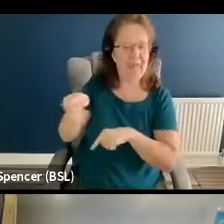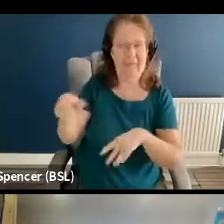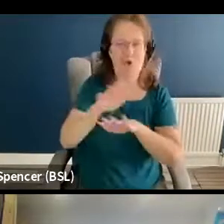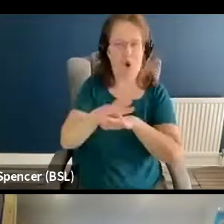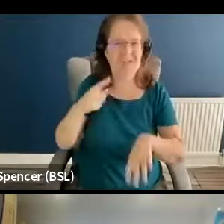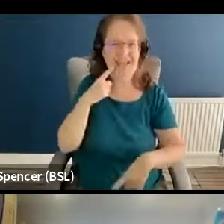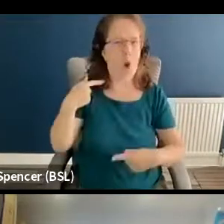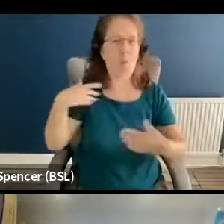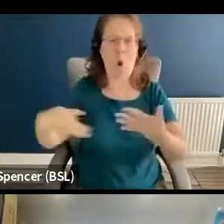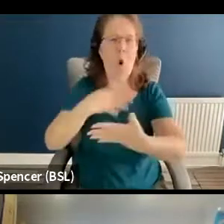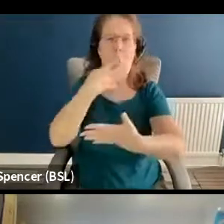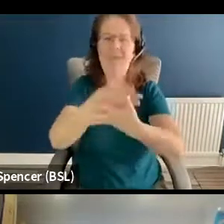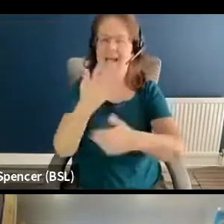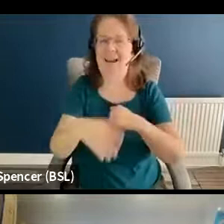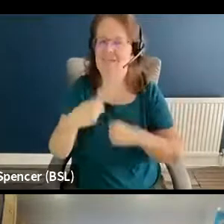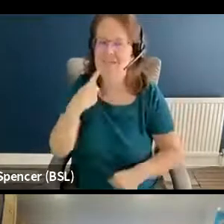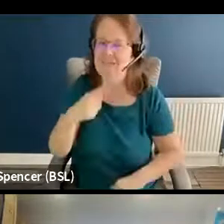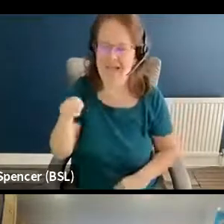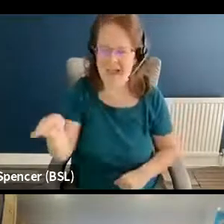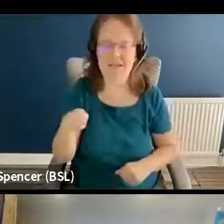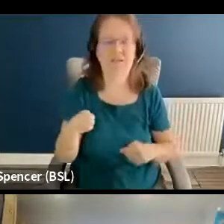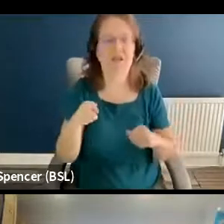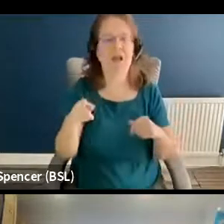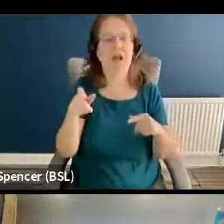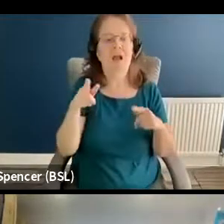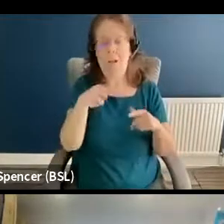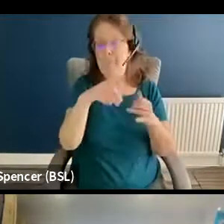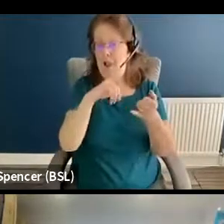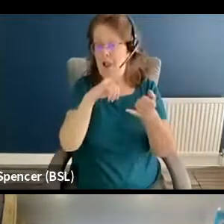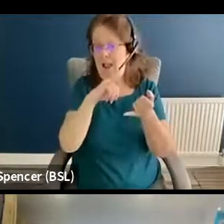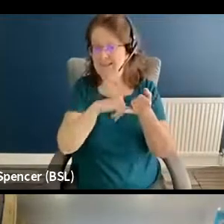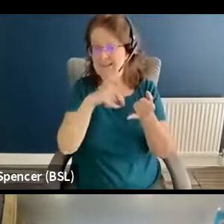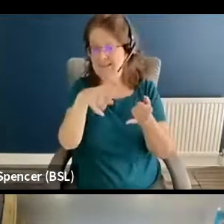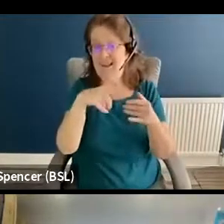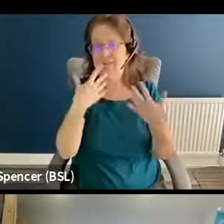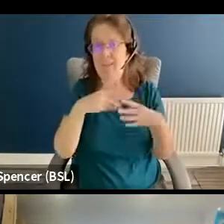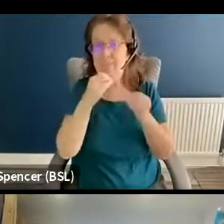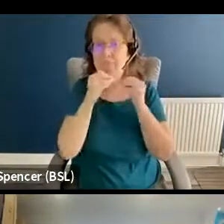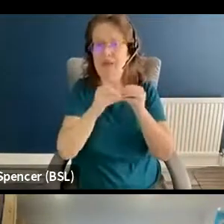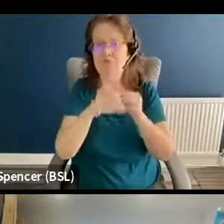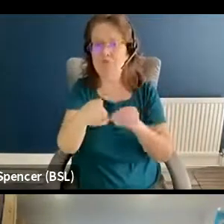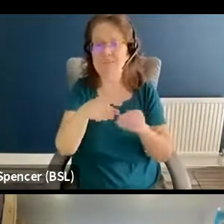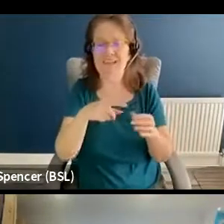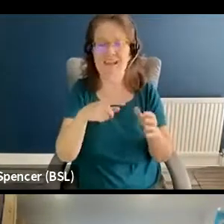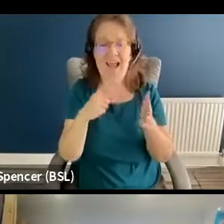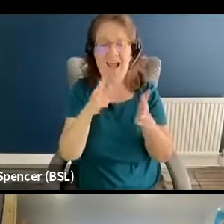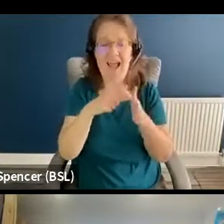are an overlay, but the overlays, Steve mentioned accessiBe. I always say to the corporations that